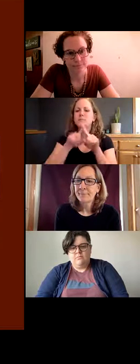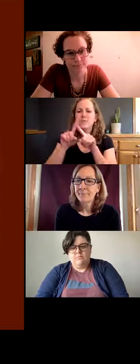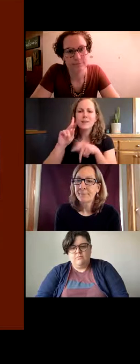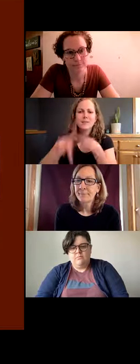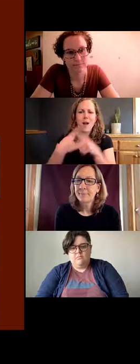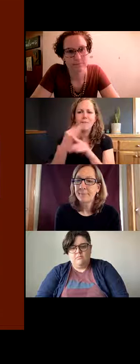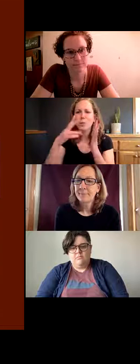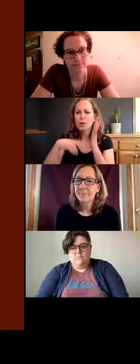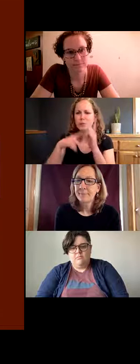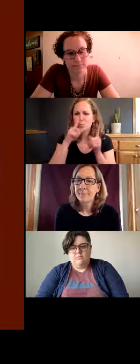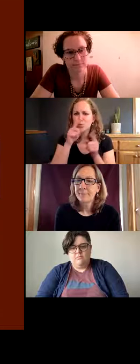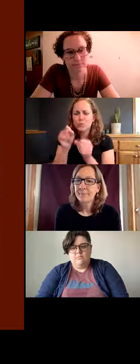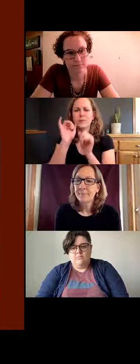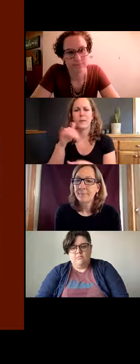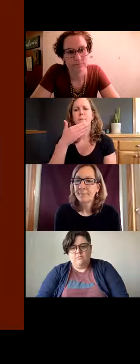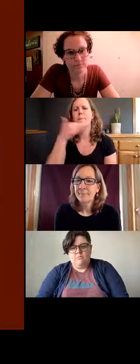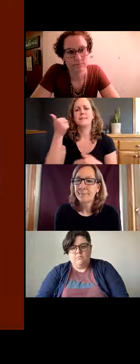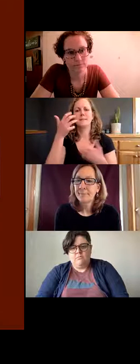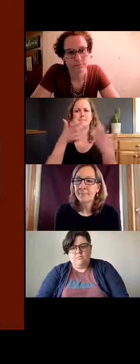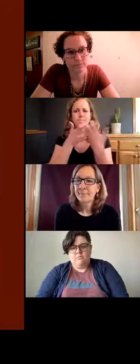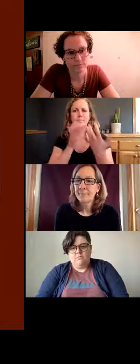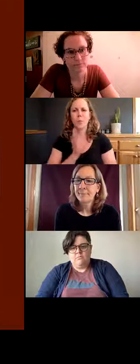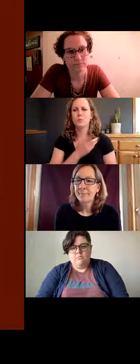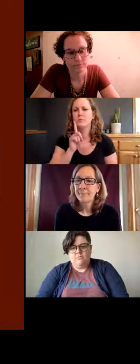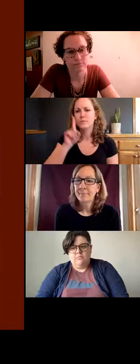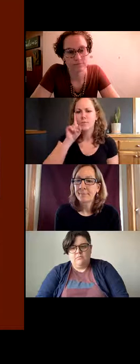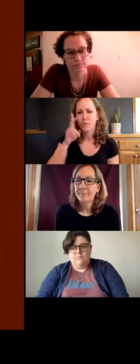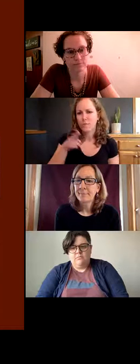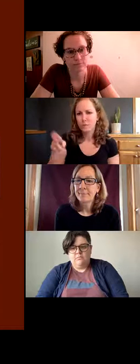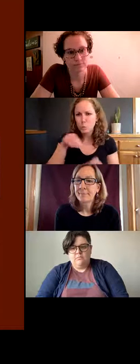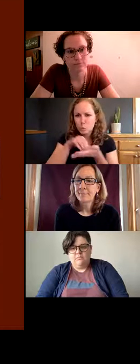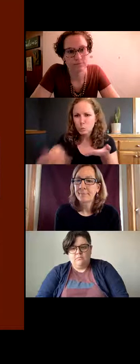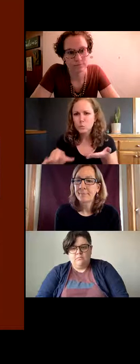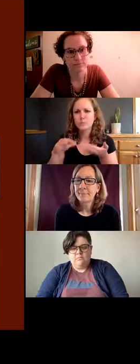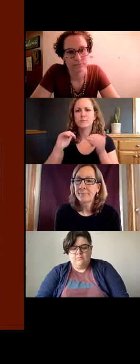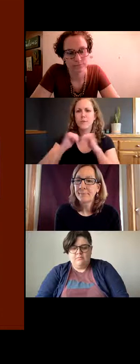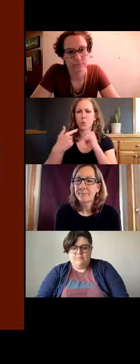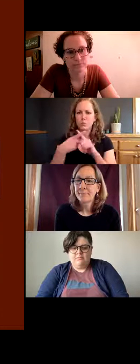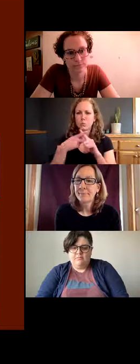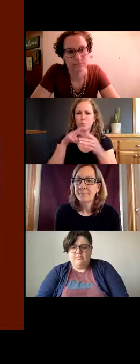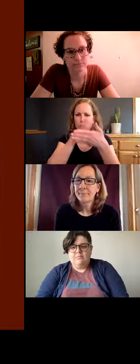in parallel in types of reading strategies that best fit our deaf and hard of hearing students,